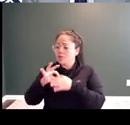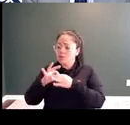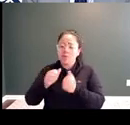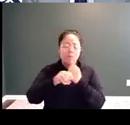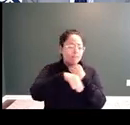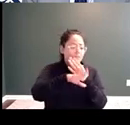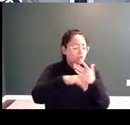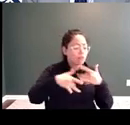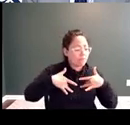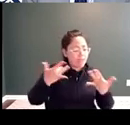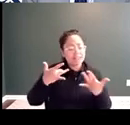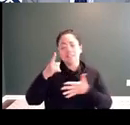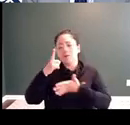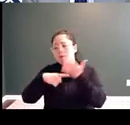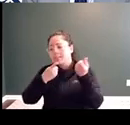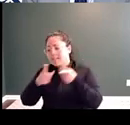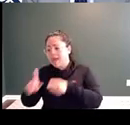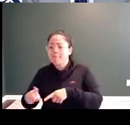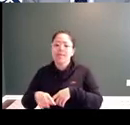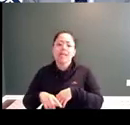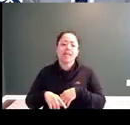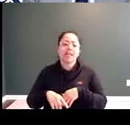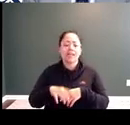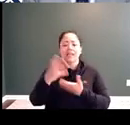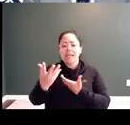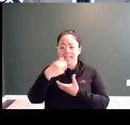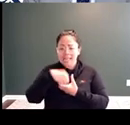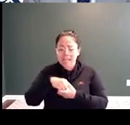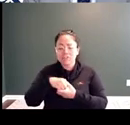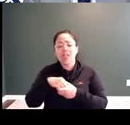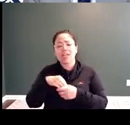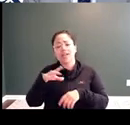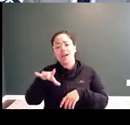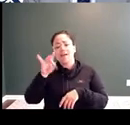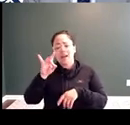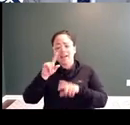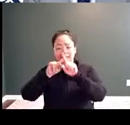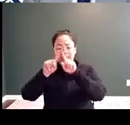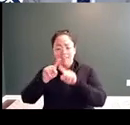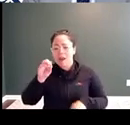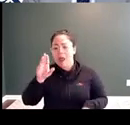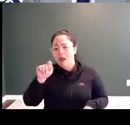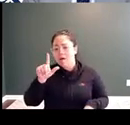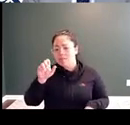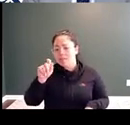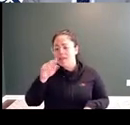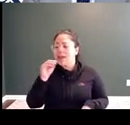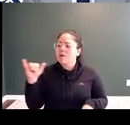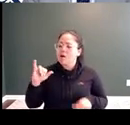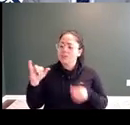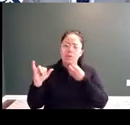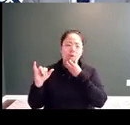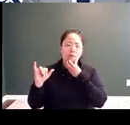virtual things happening to keep people engaged and finding, you know, outlets of things to do. And then also started just sharing